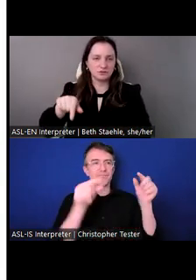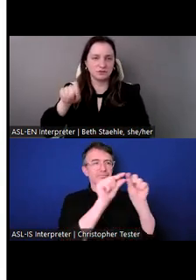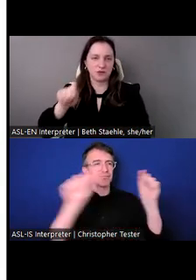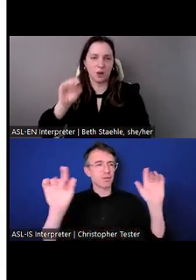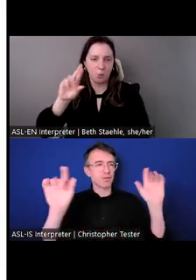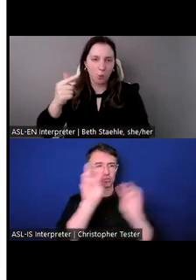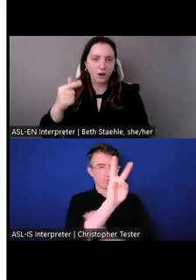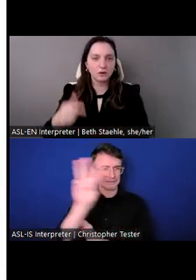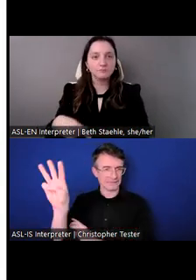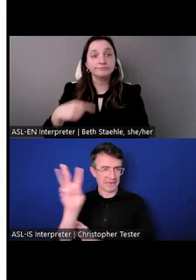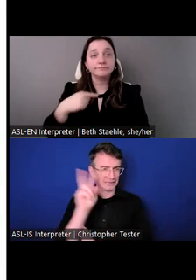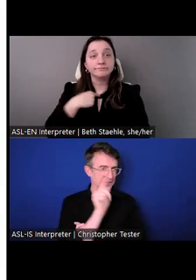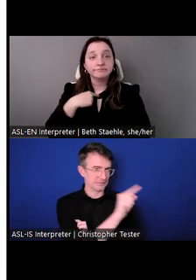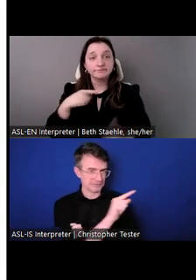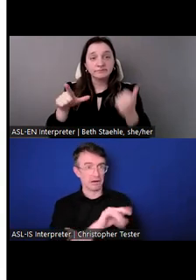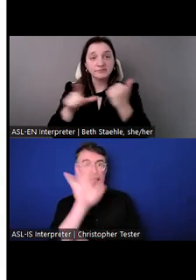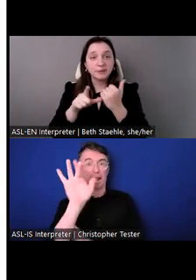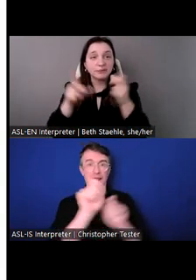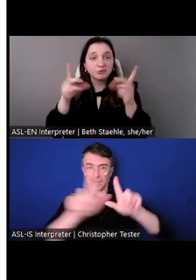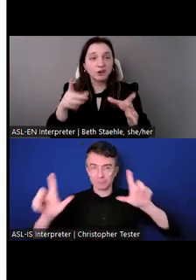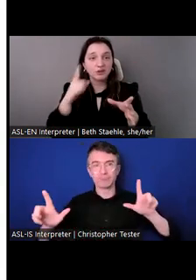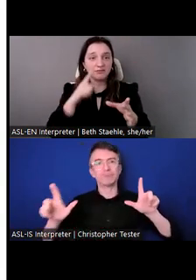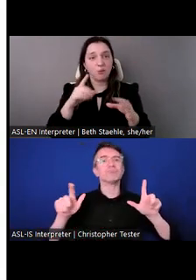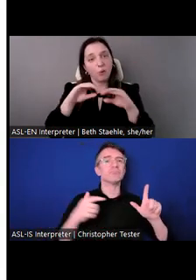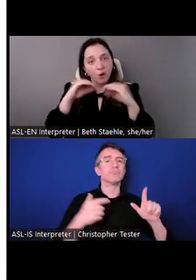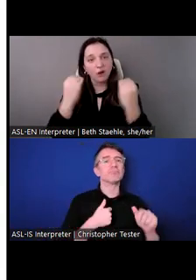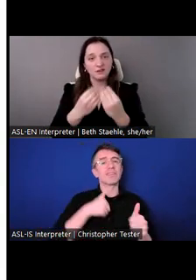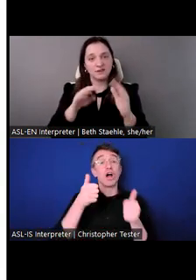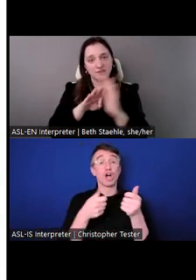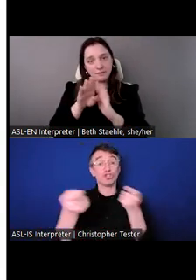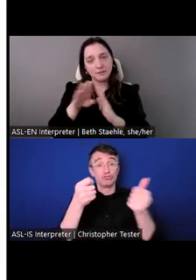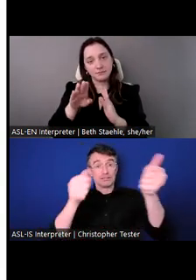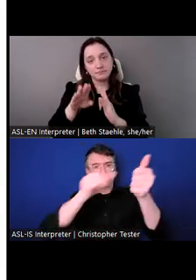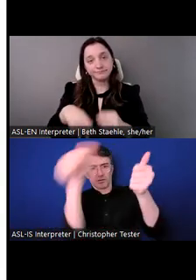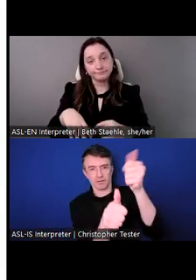hiring, and professional development, as well as some others.